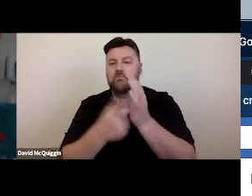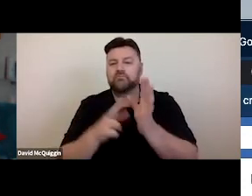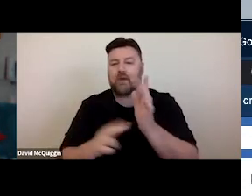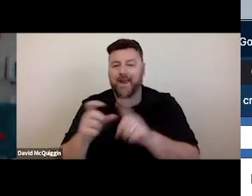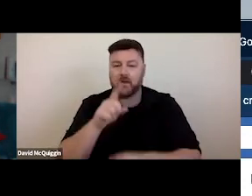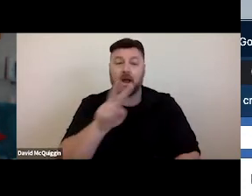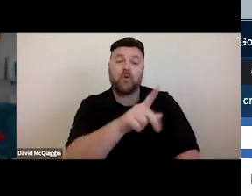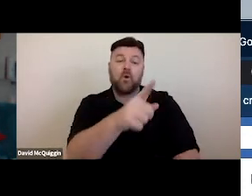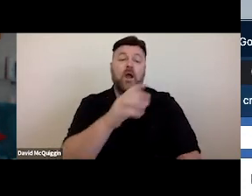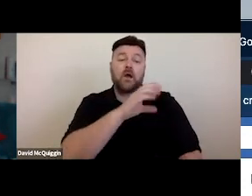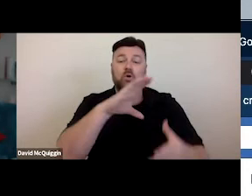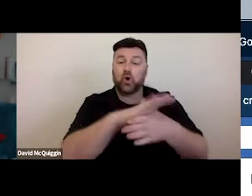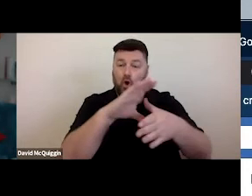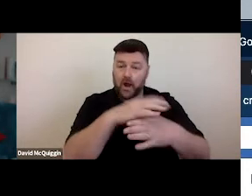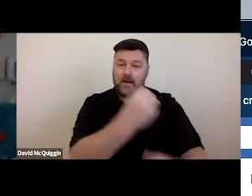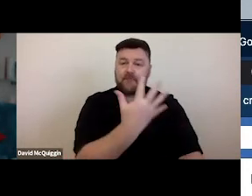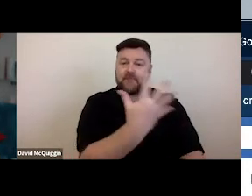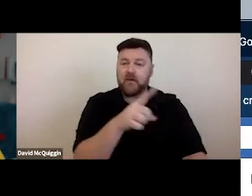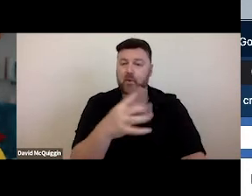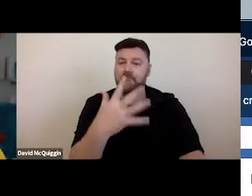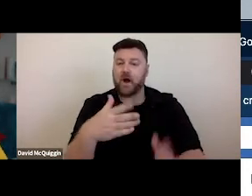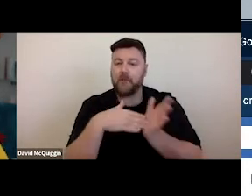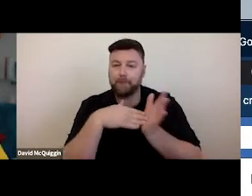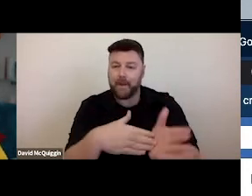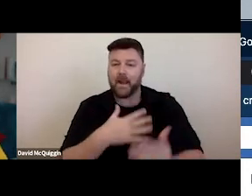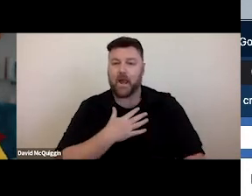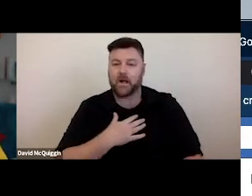5 million likes and about 76,000 engagements